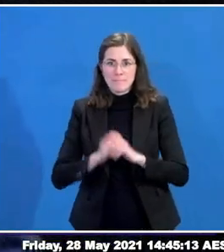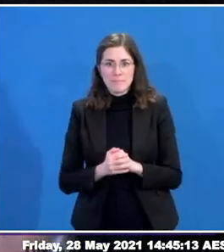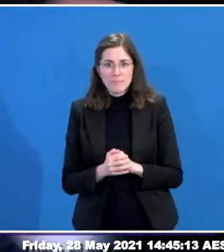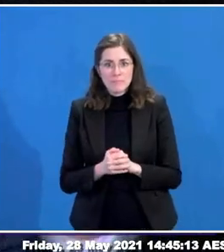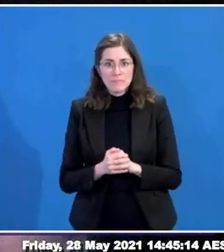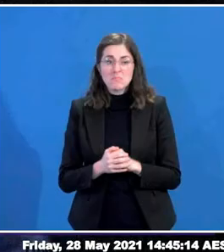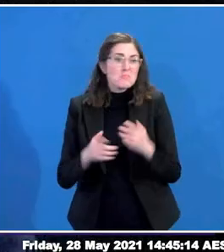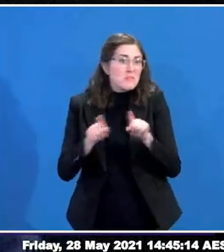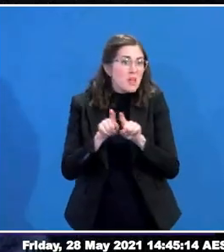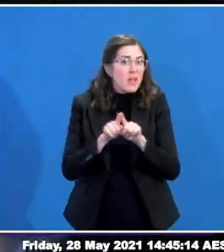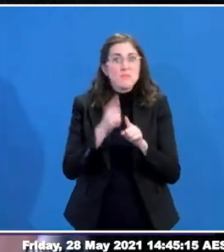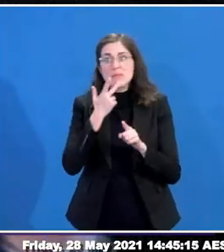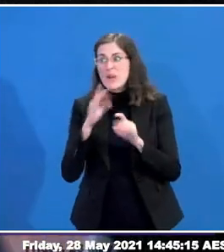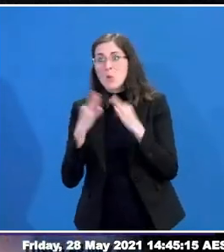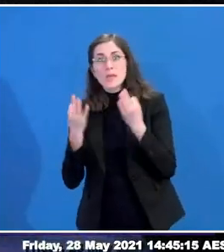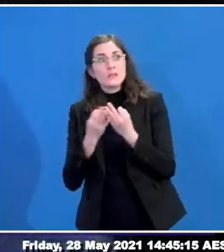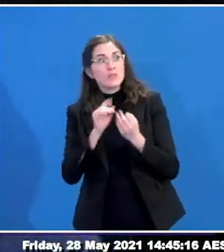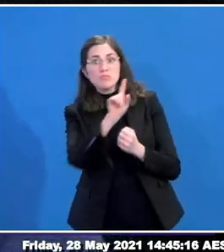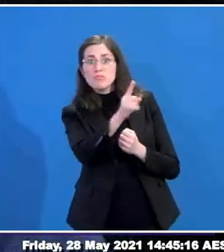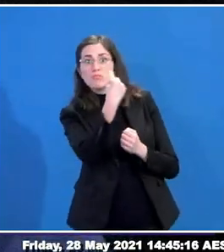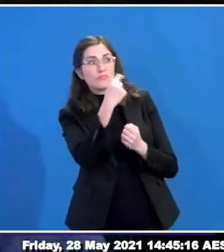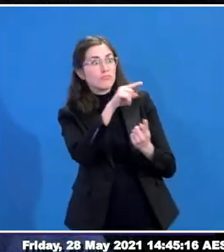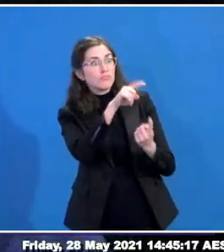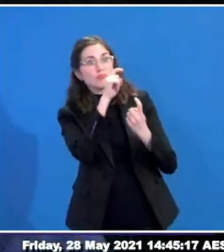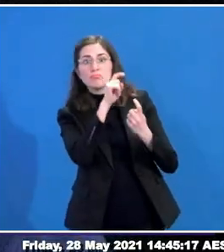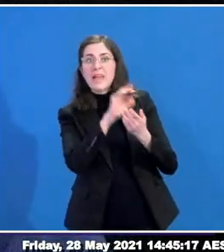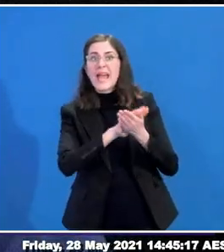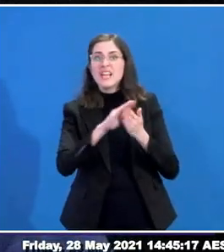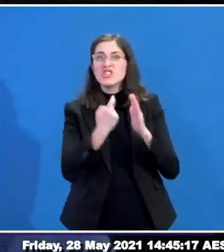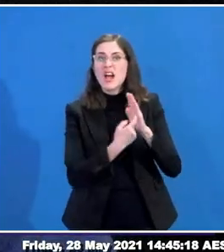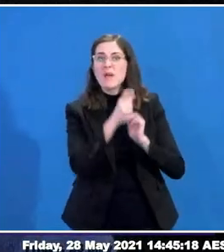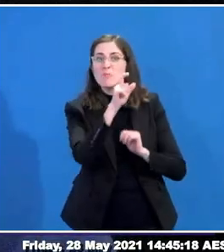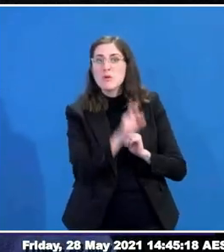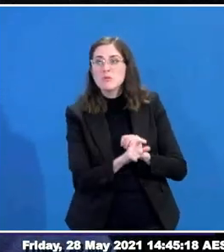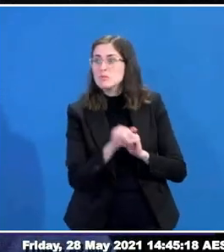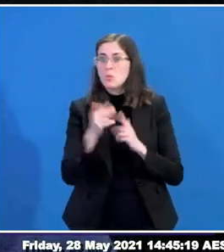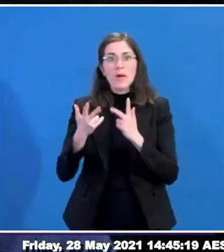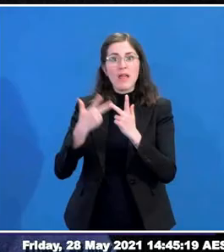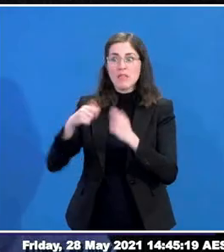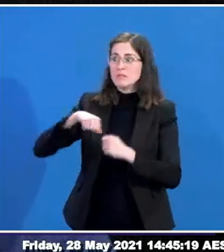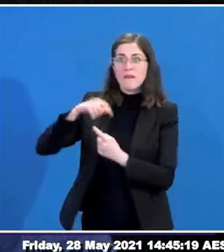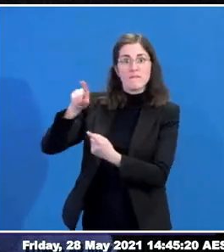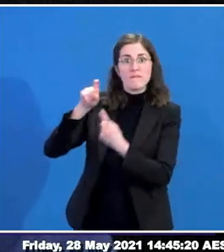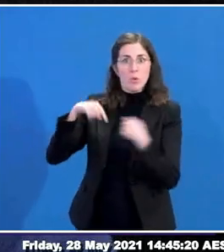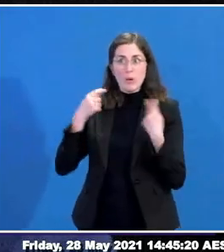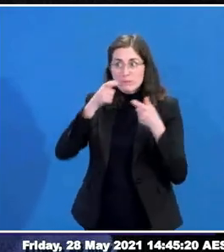consultant, we don't register those people, we register the service providers.